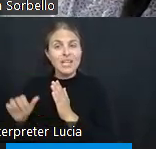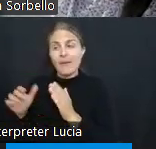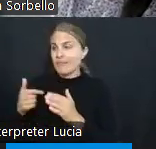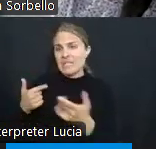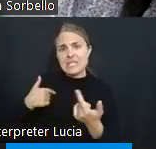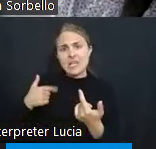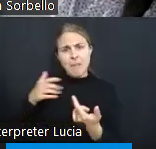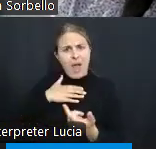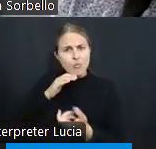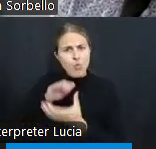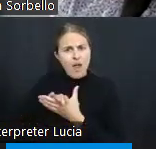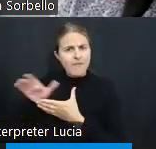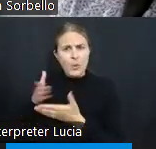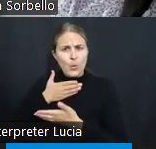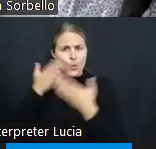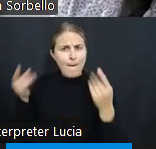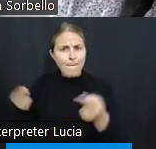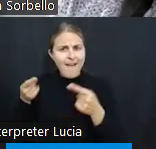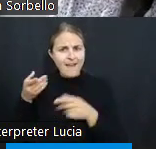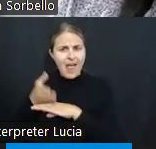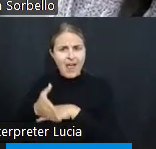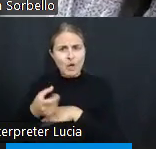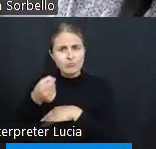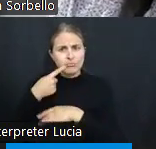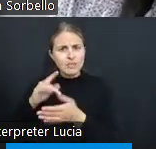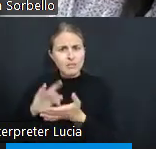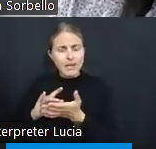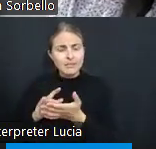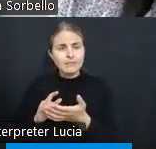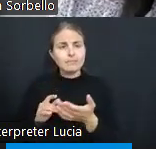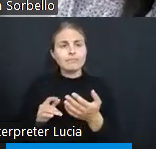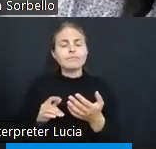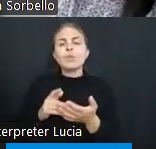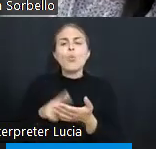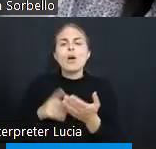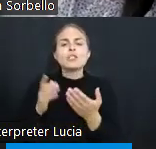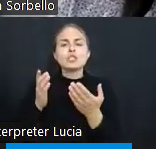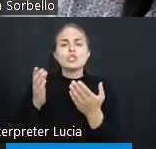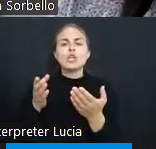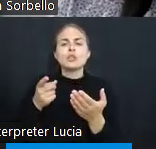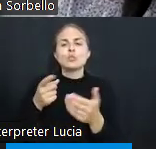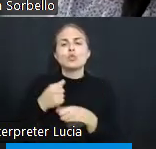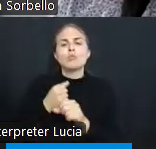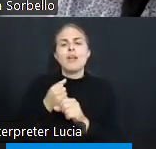describes as his wife being pain free after taking her medications.